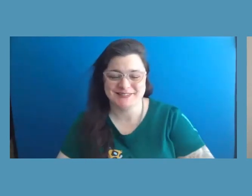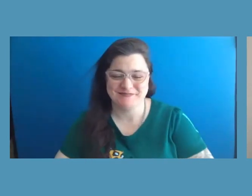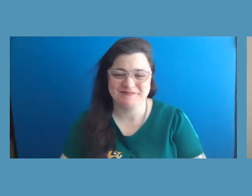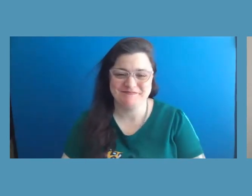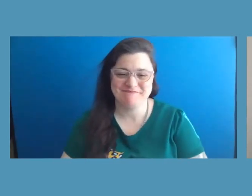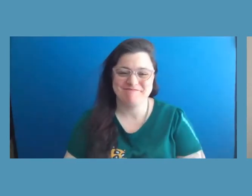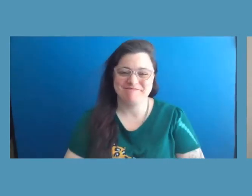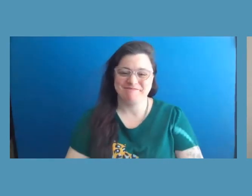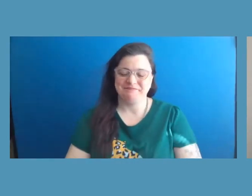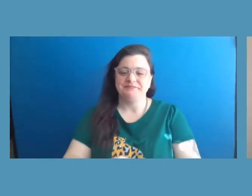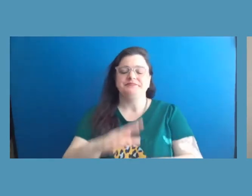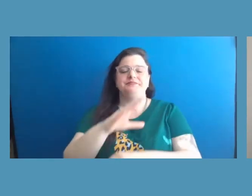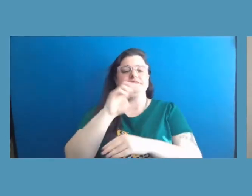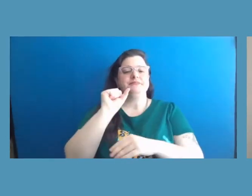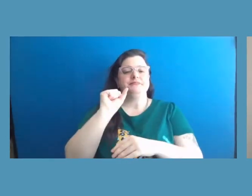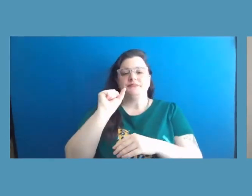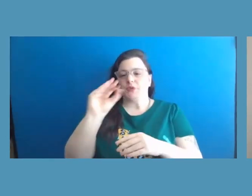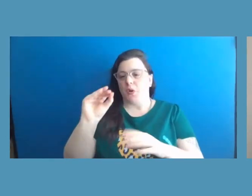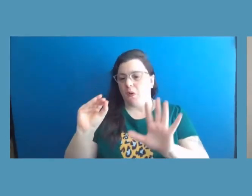and as colleagues.